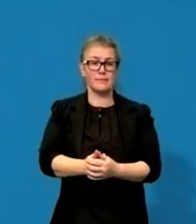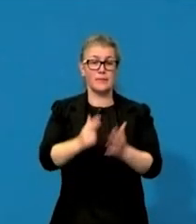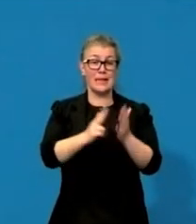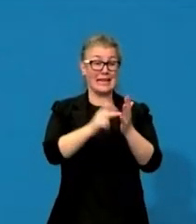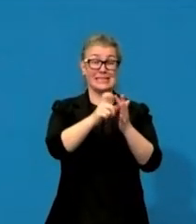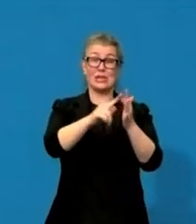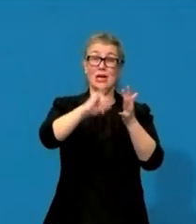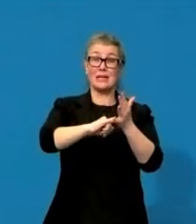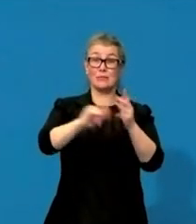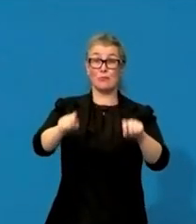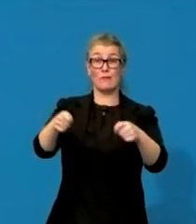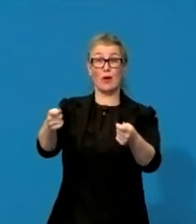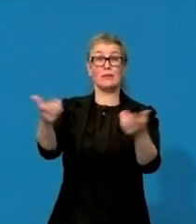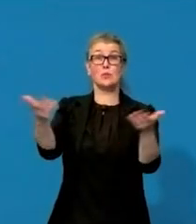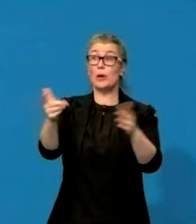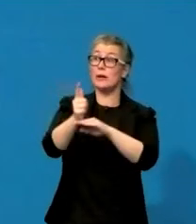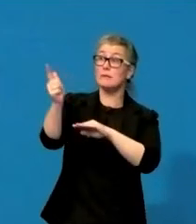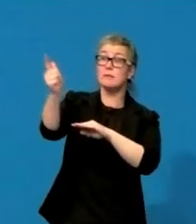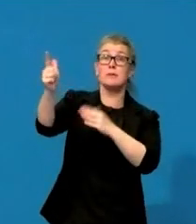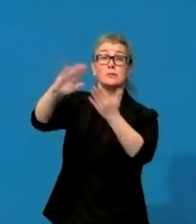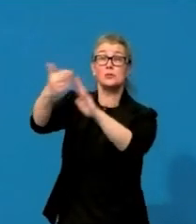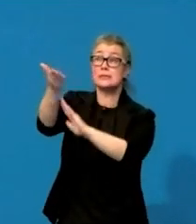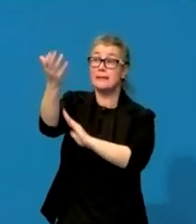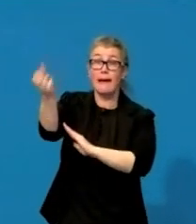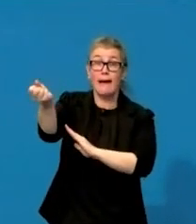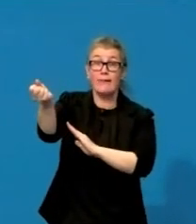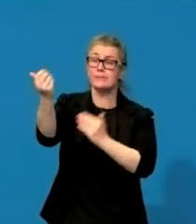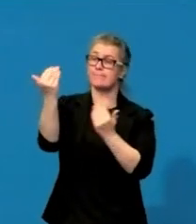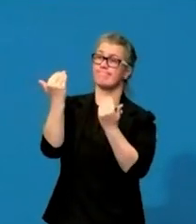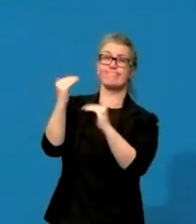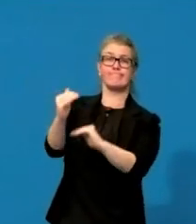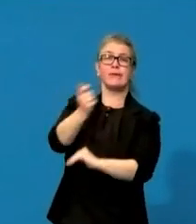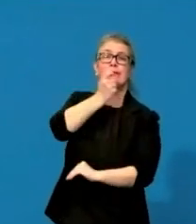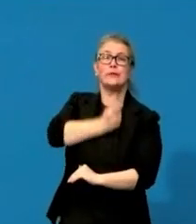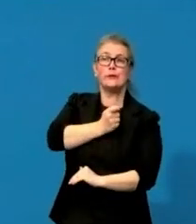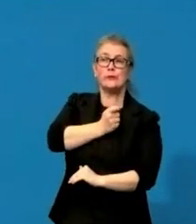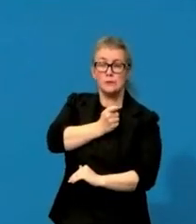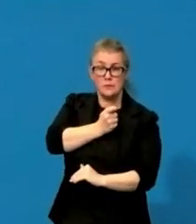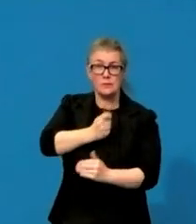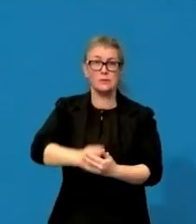remote communities and the experience of First Nations people with disability who have